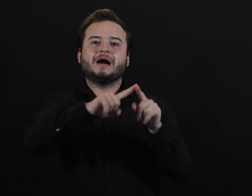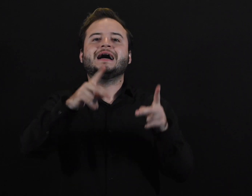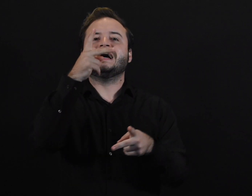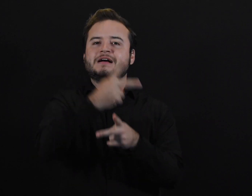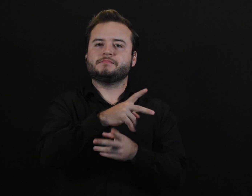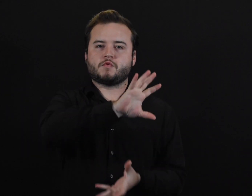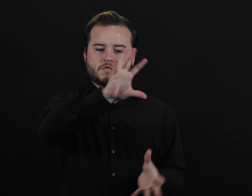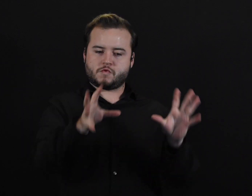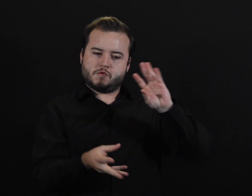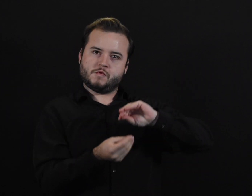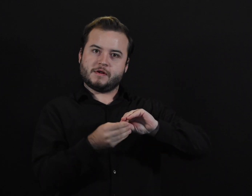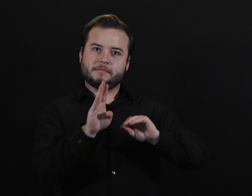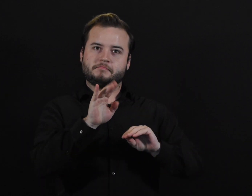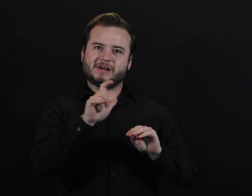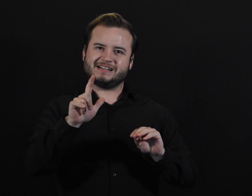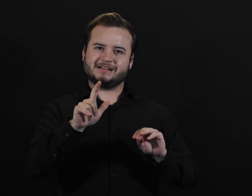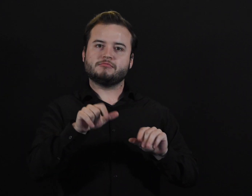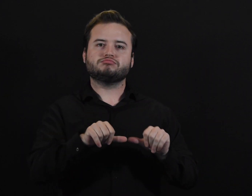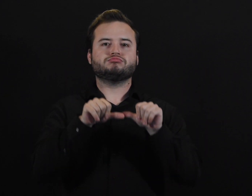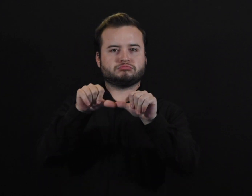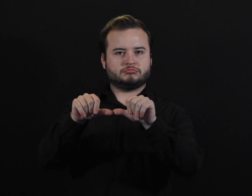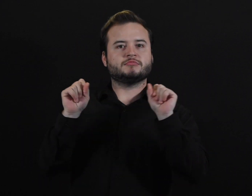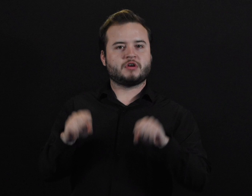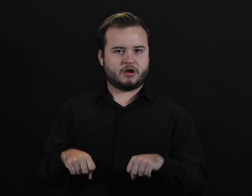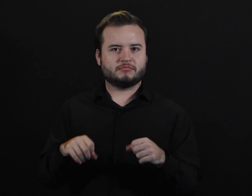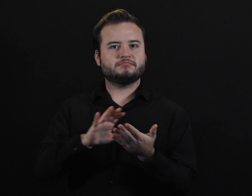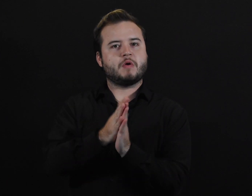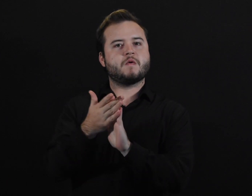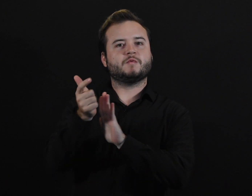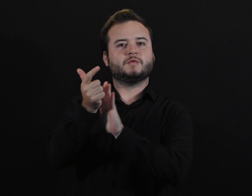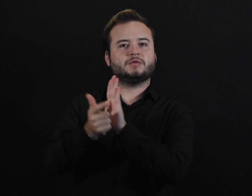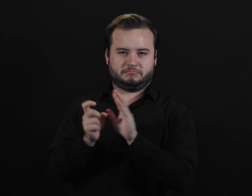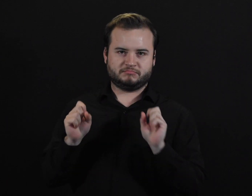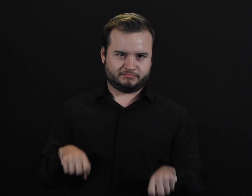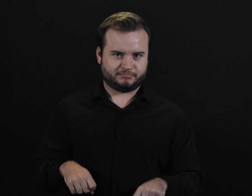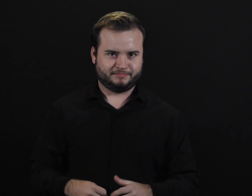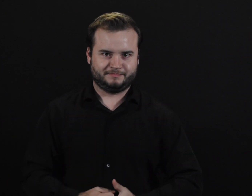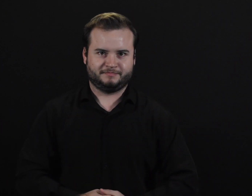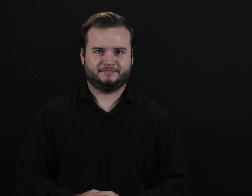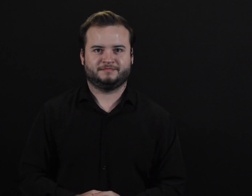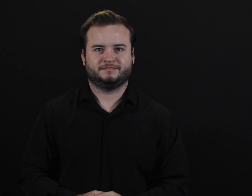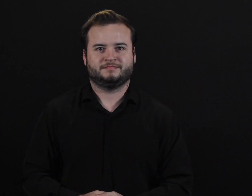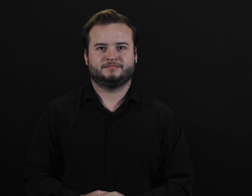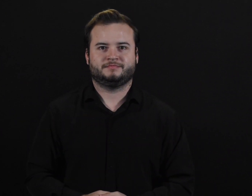while allowing the overall bill to be signed into law.